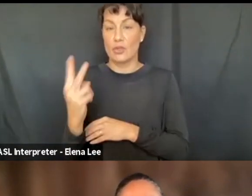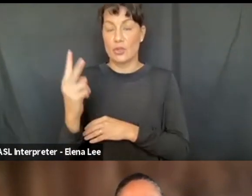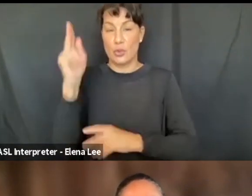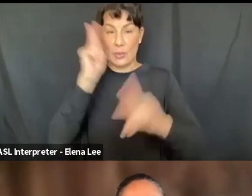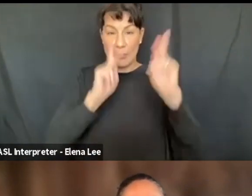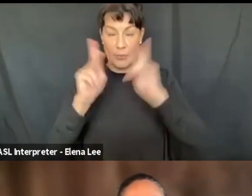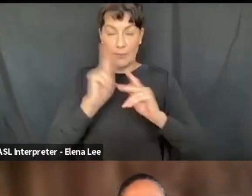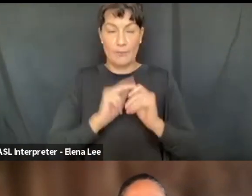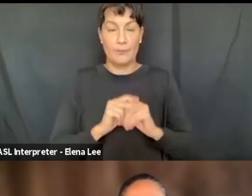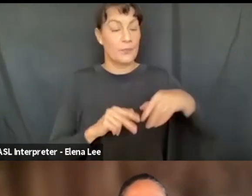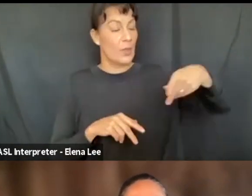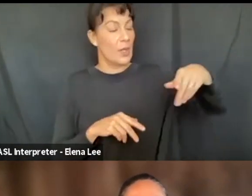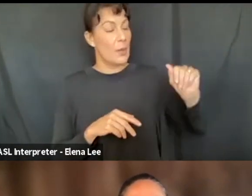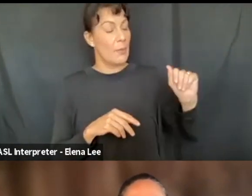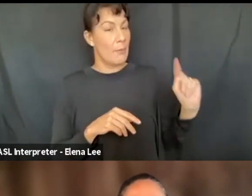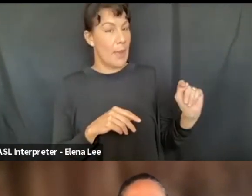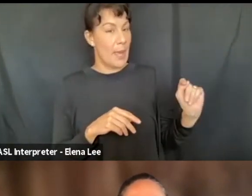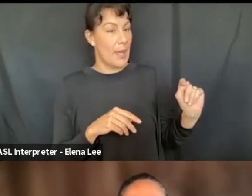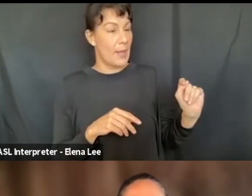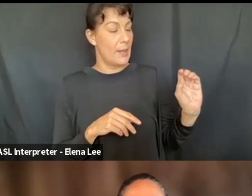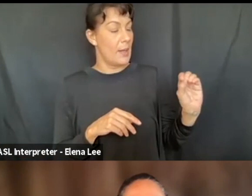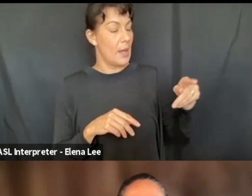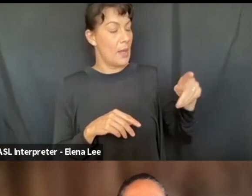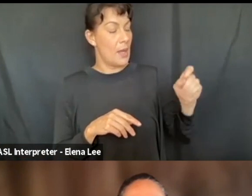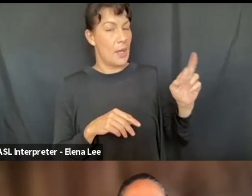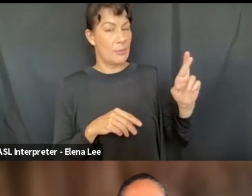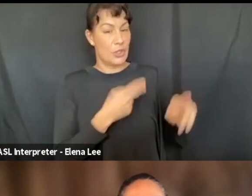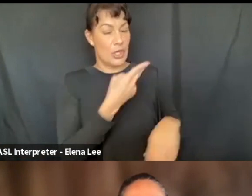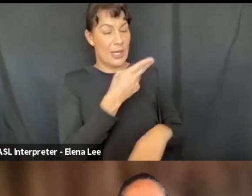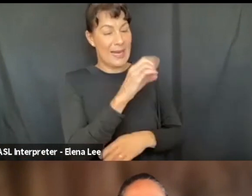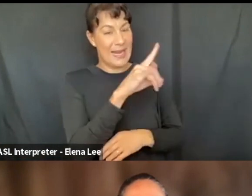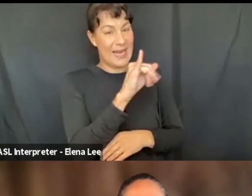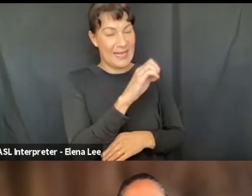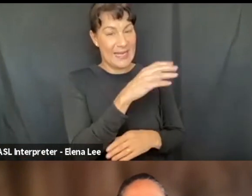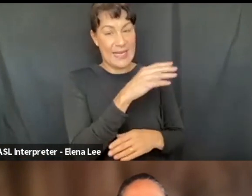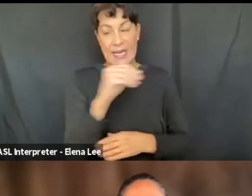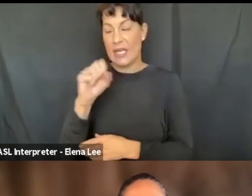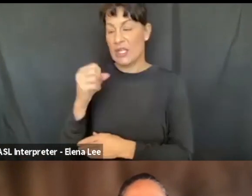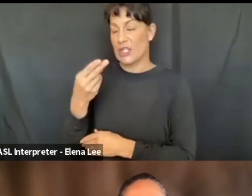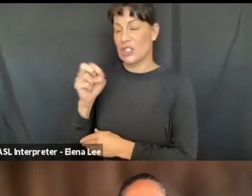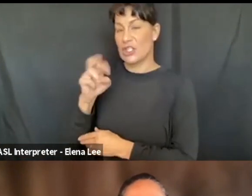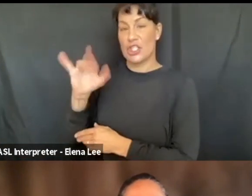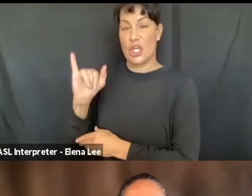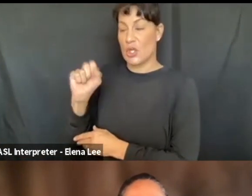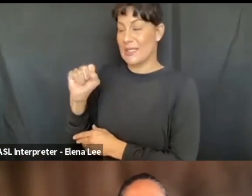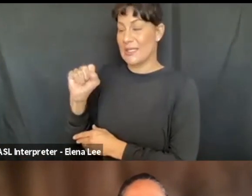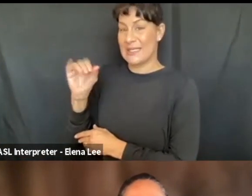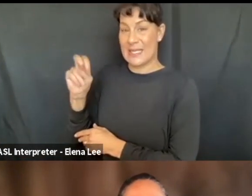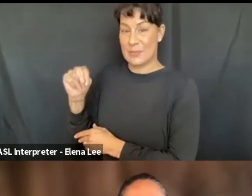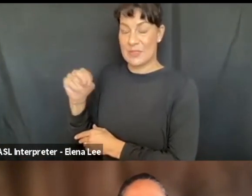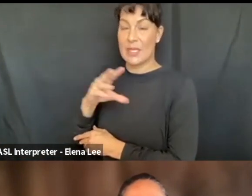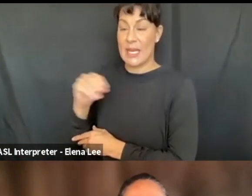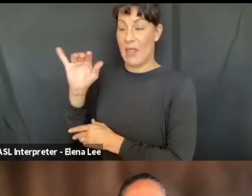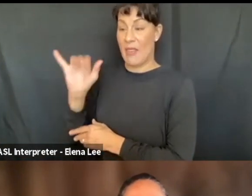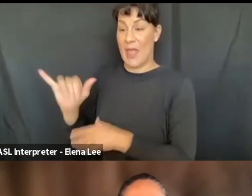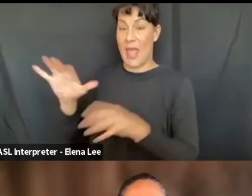Pat Aufderheide from American University and Sherry Simpson. And I should say that the Working Group is rounded out by Molly Murphy